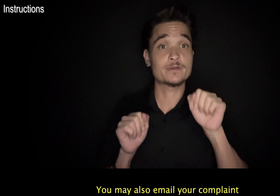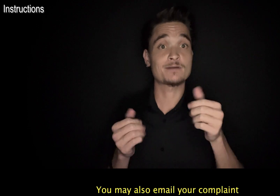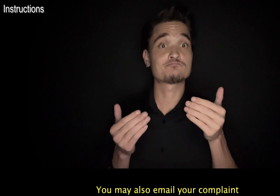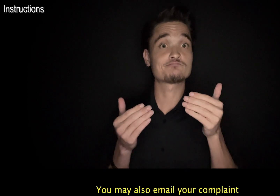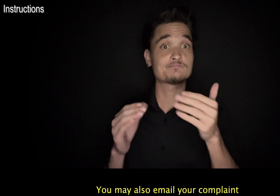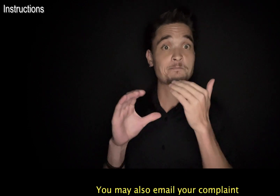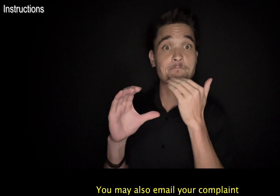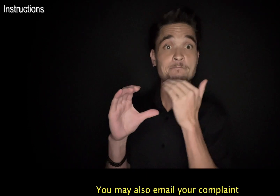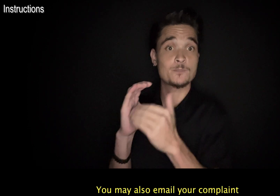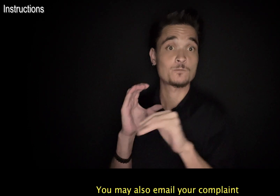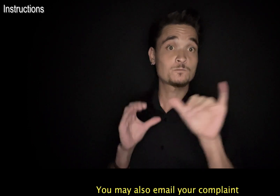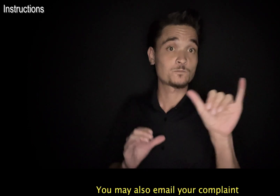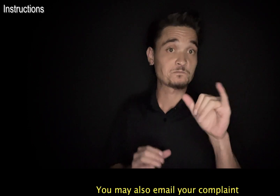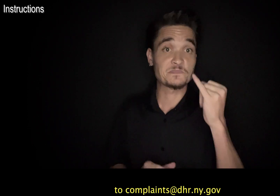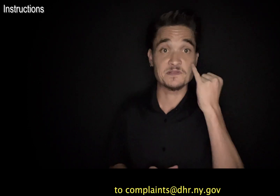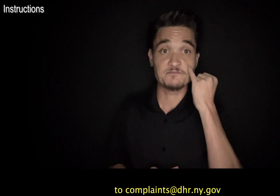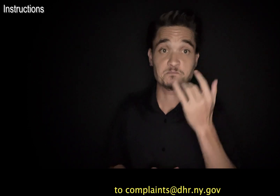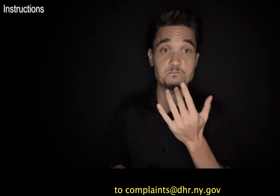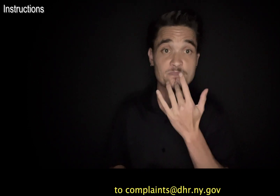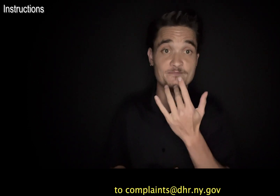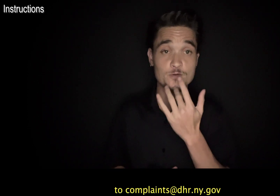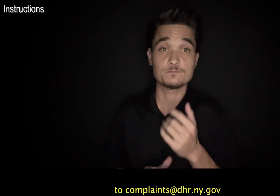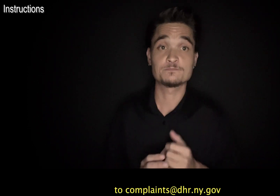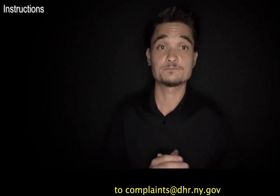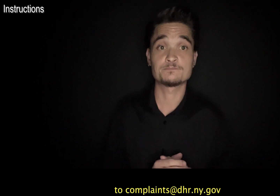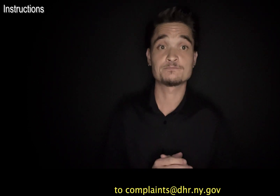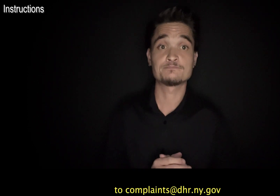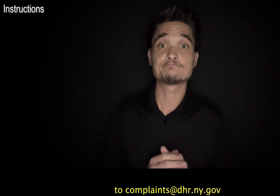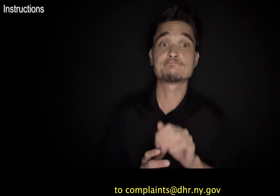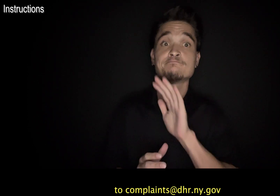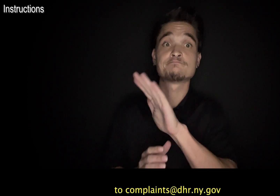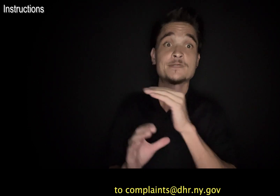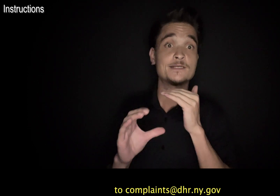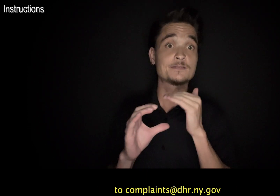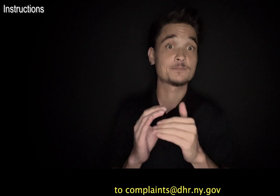You may also email your complaint to complaints@dhr.ny.gov